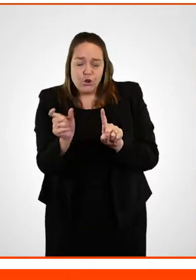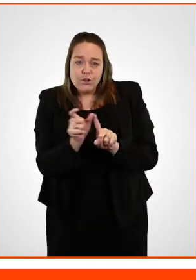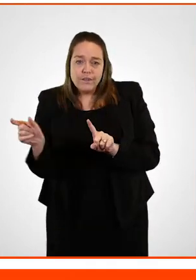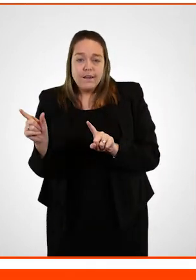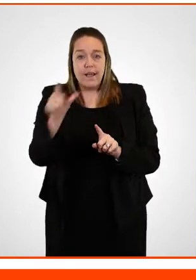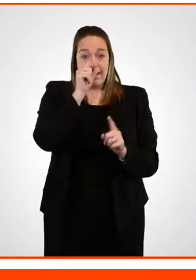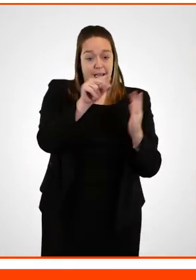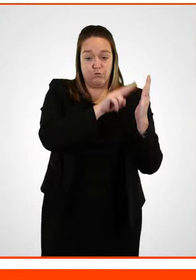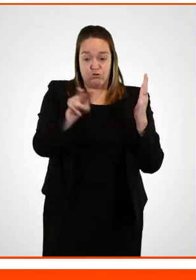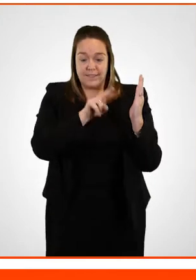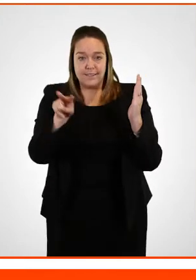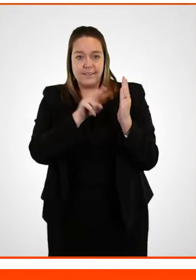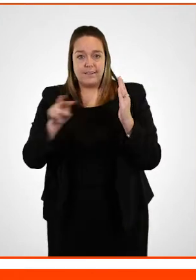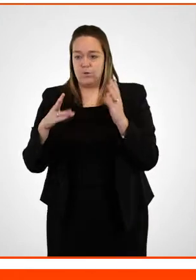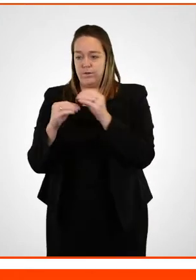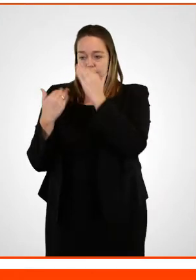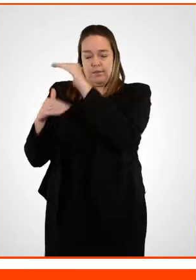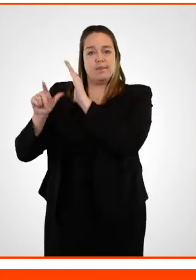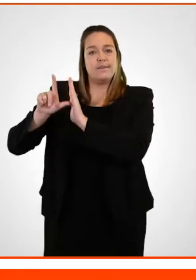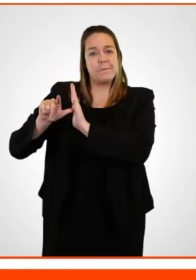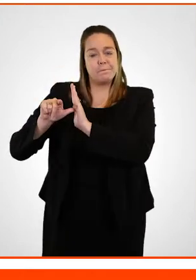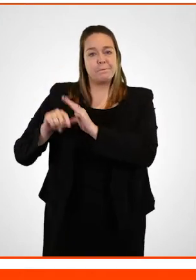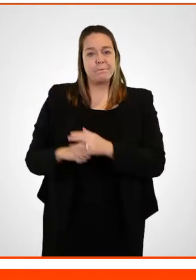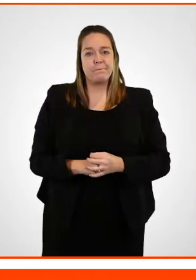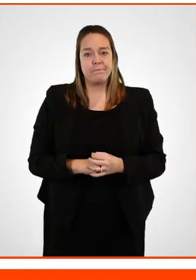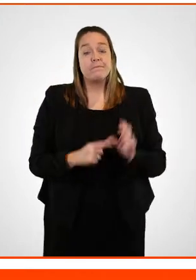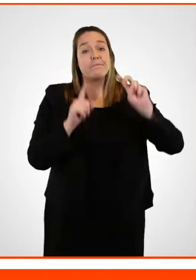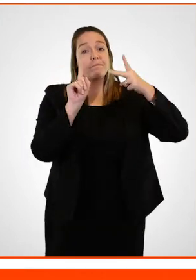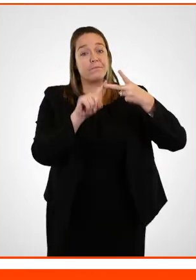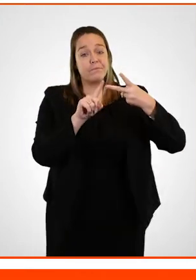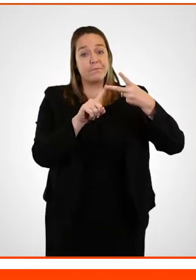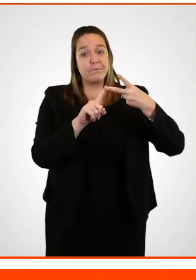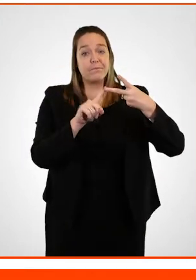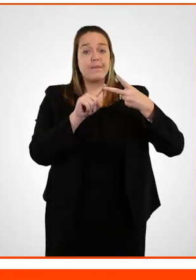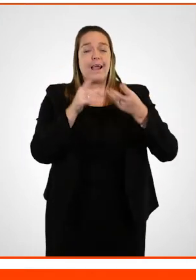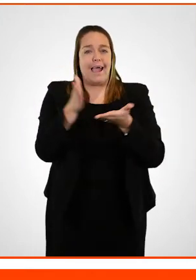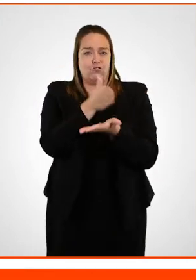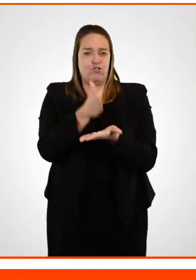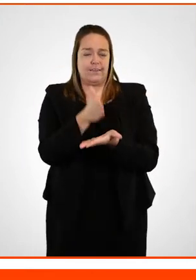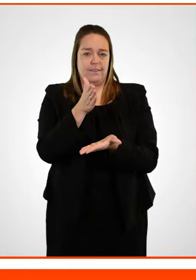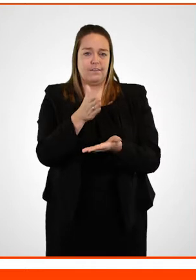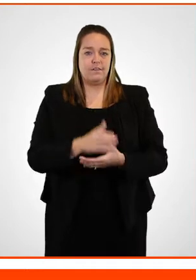that can be read in a designated block of time. The second is accuracy,